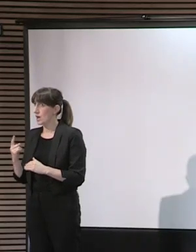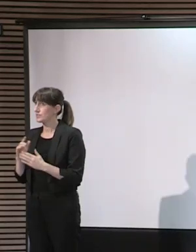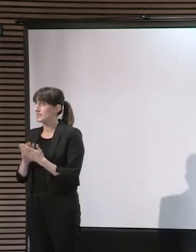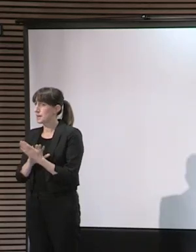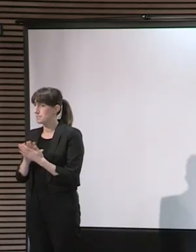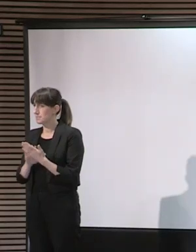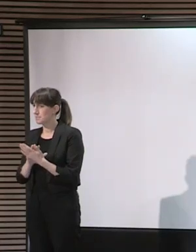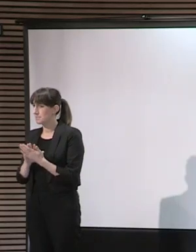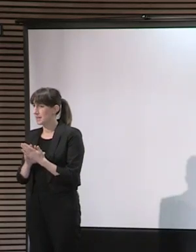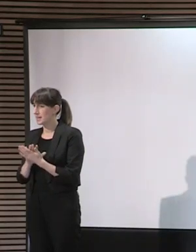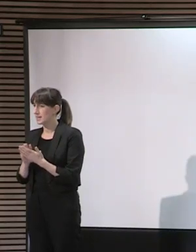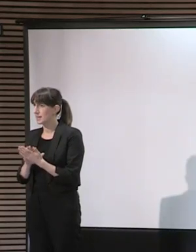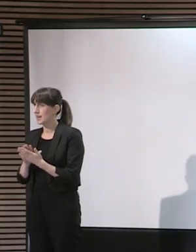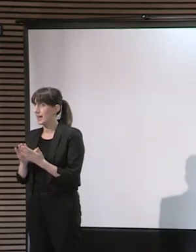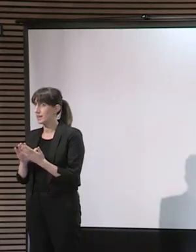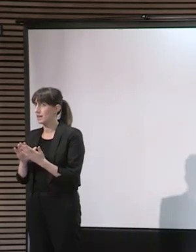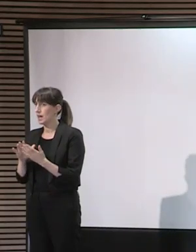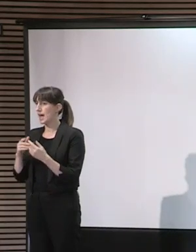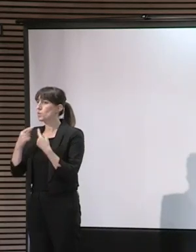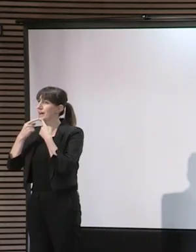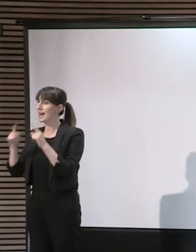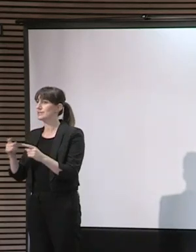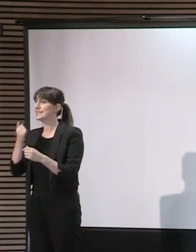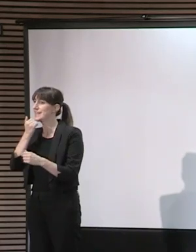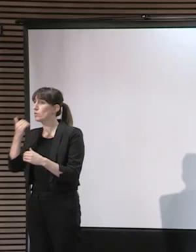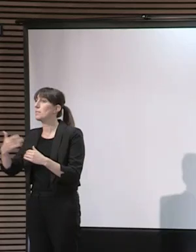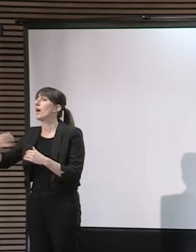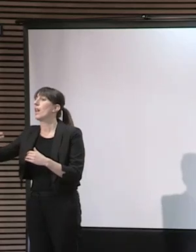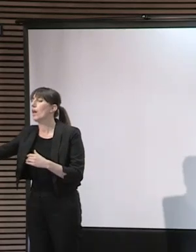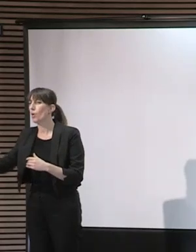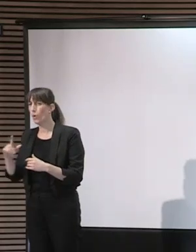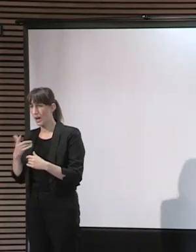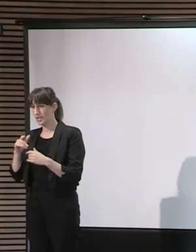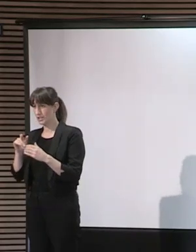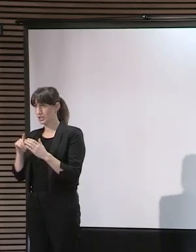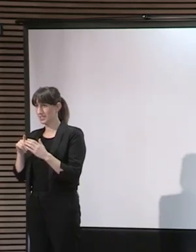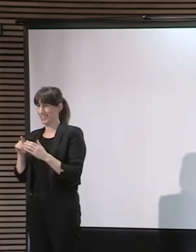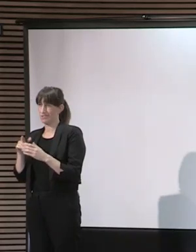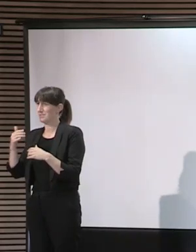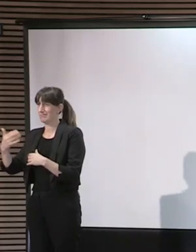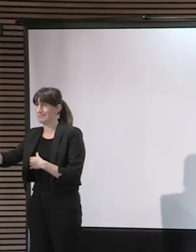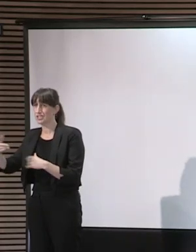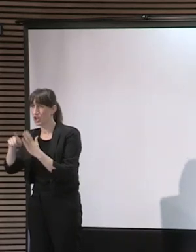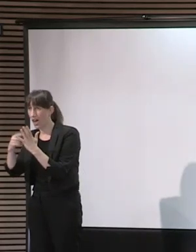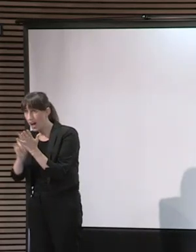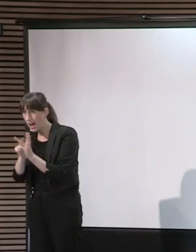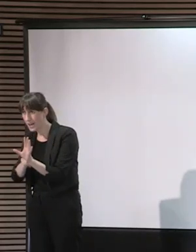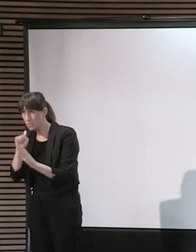June 22, you could say, "By July 5, we go to Level 1"? I think